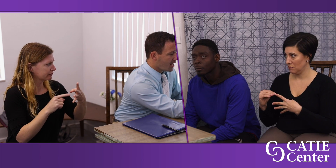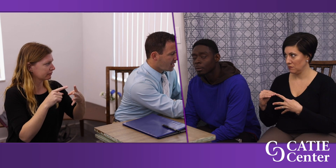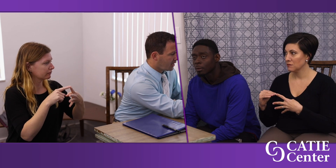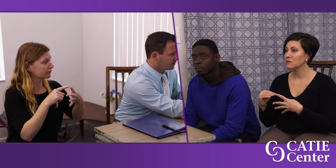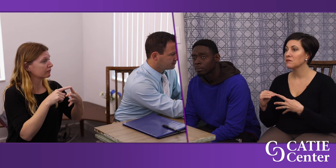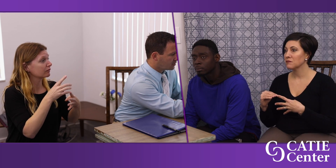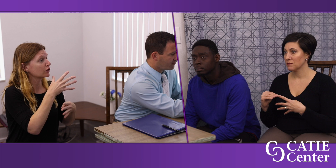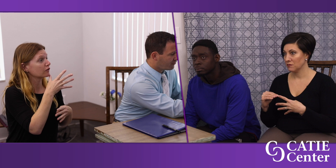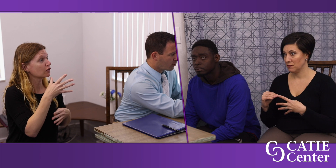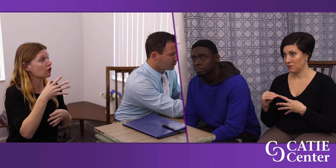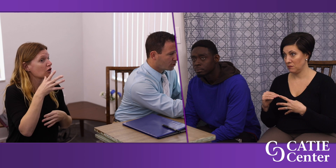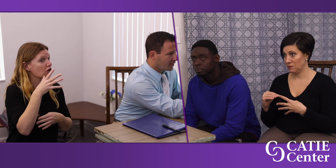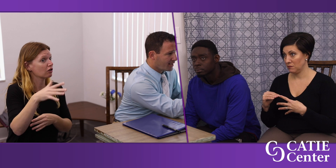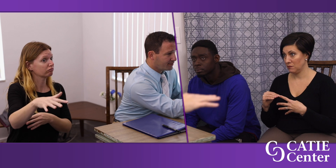A) a farmyard ahead